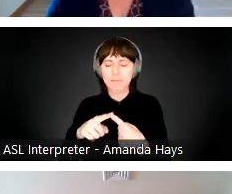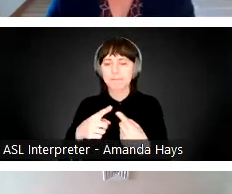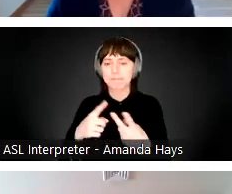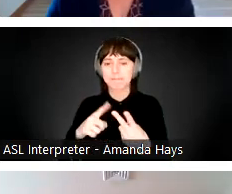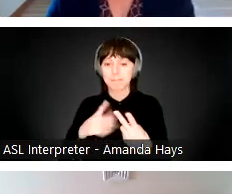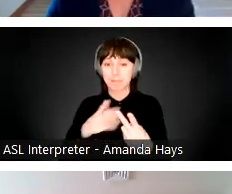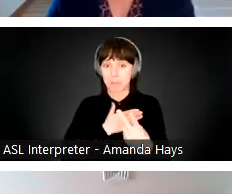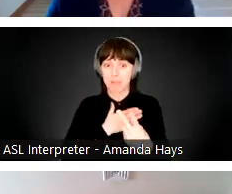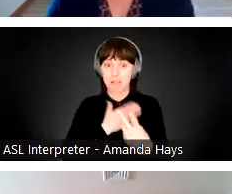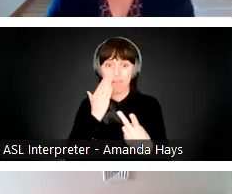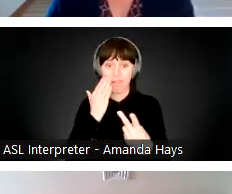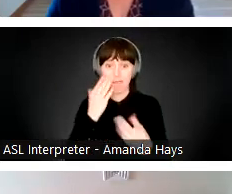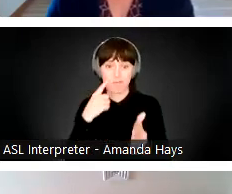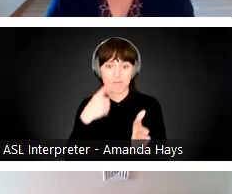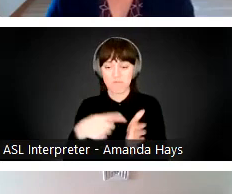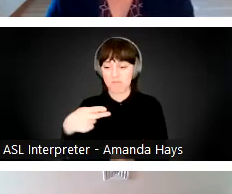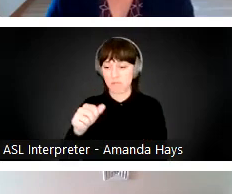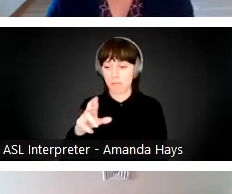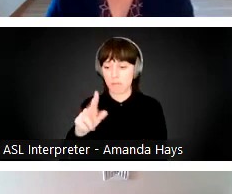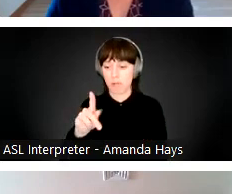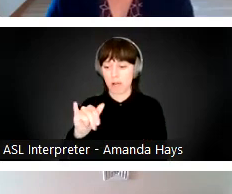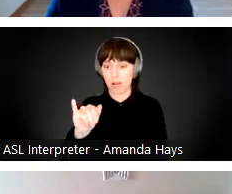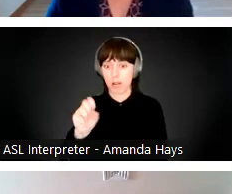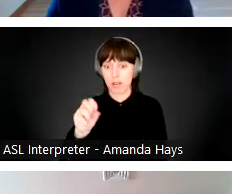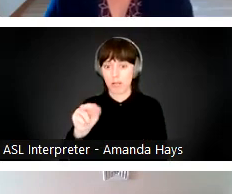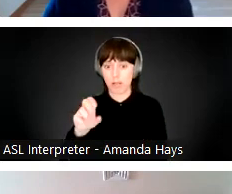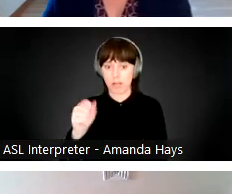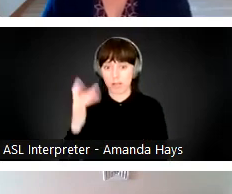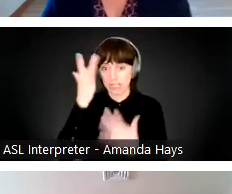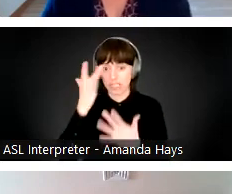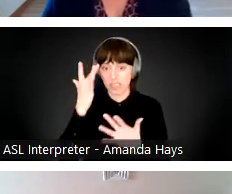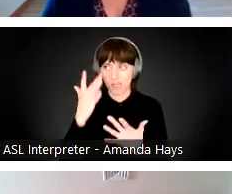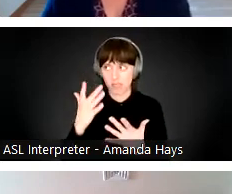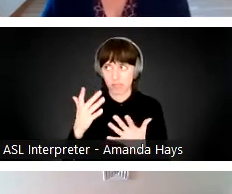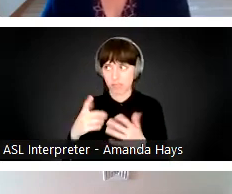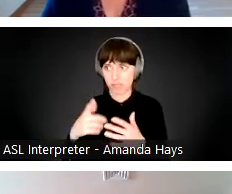which has been around for longer and has